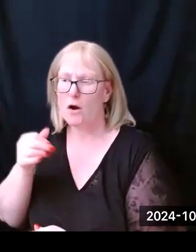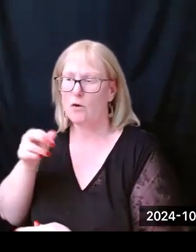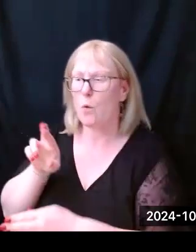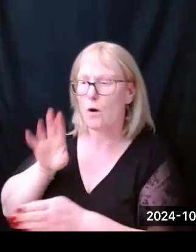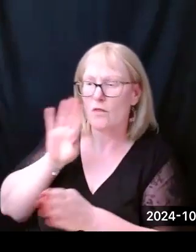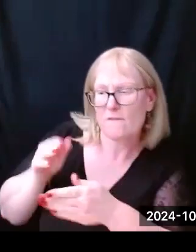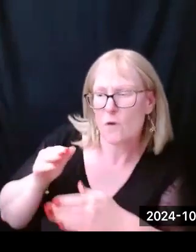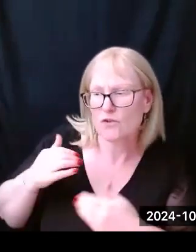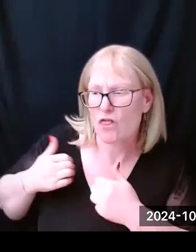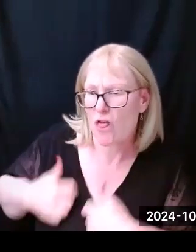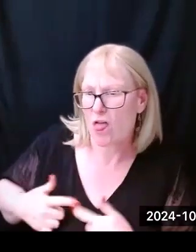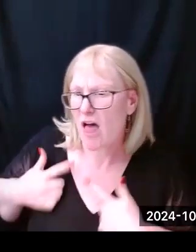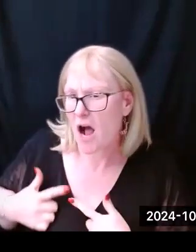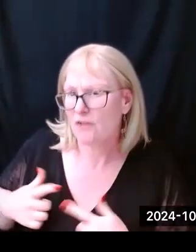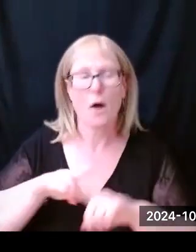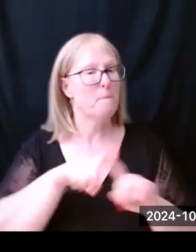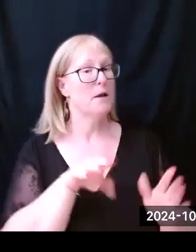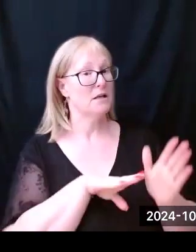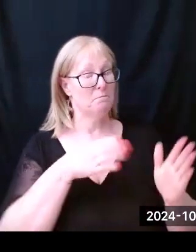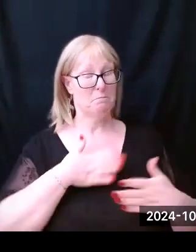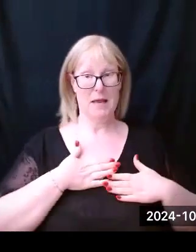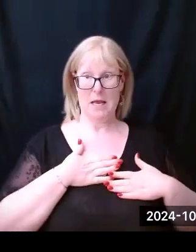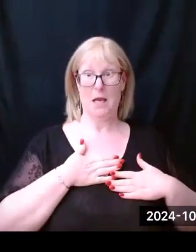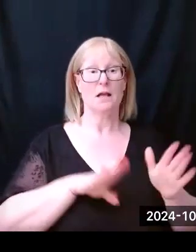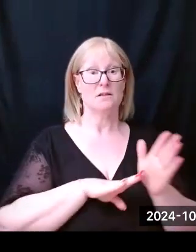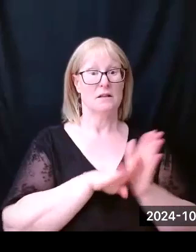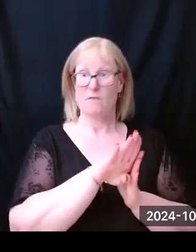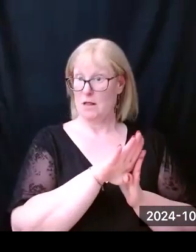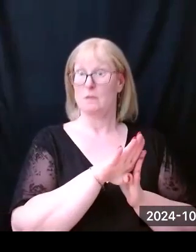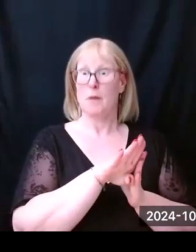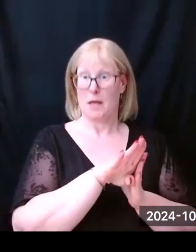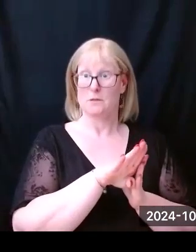But as a developmental pediatrician, my focus is on life course.